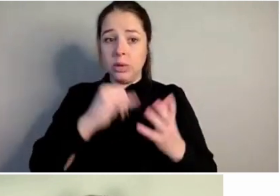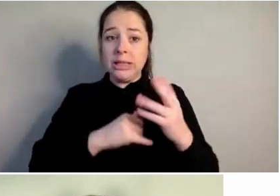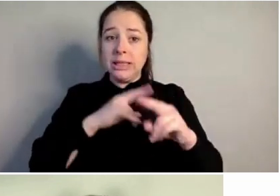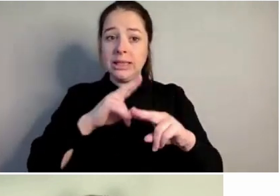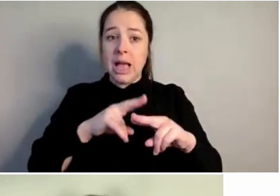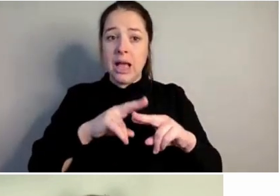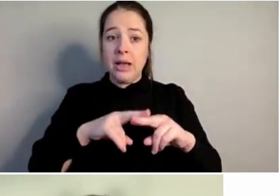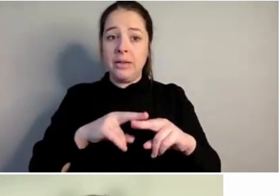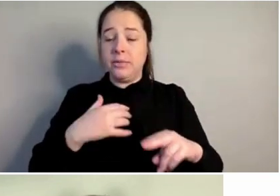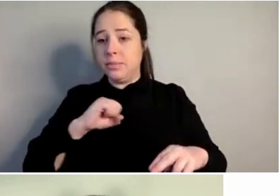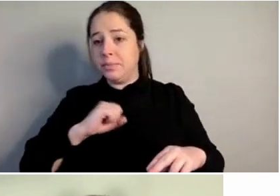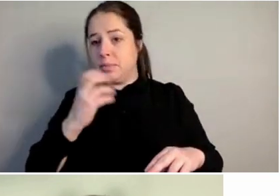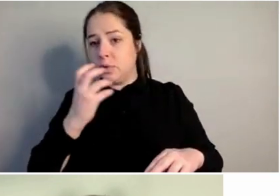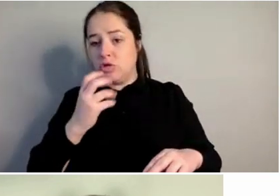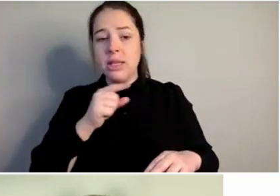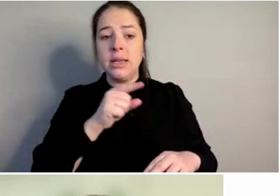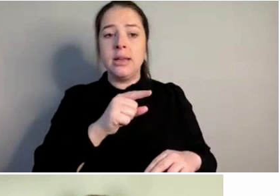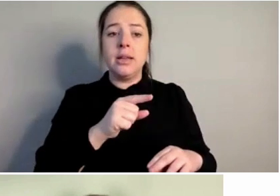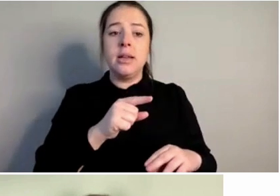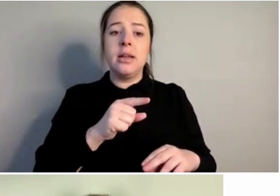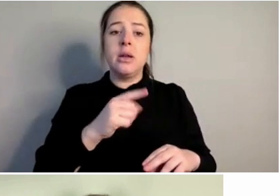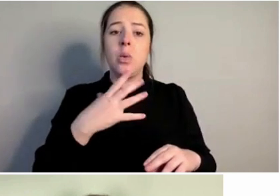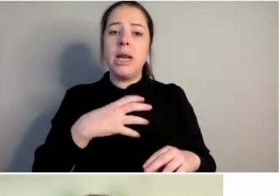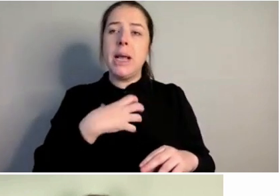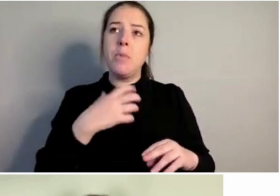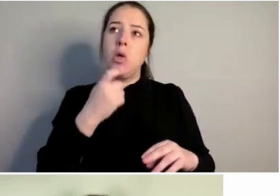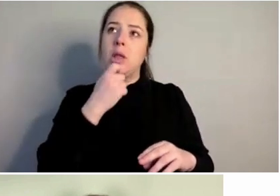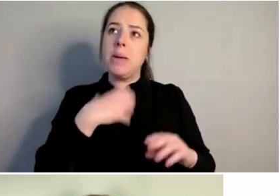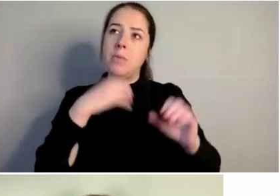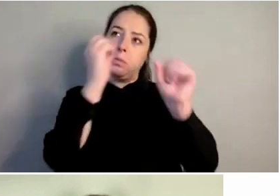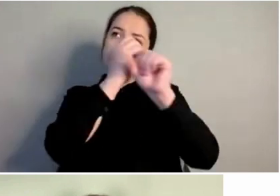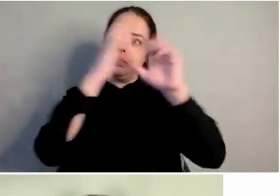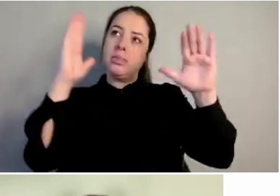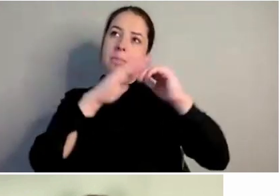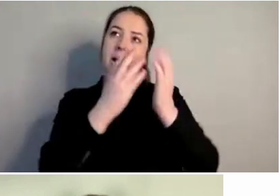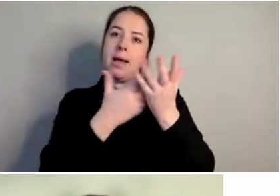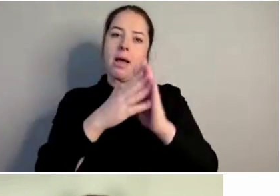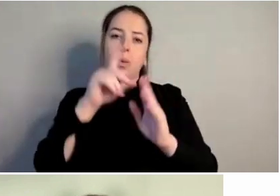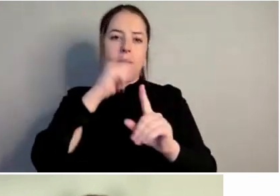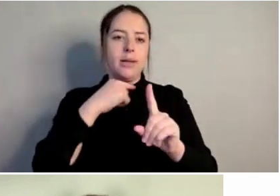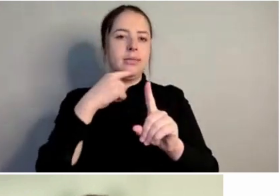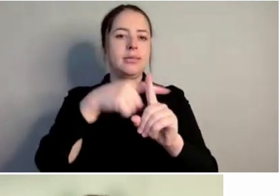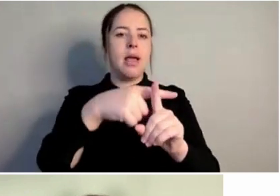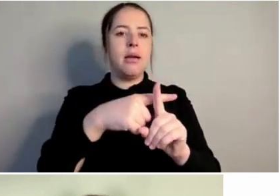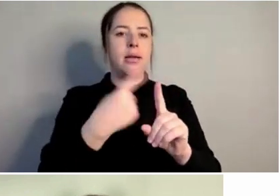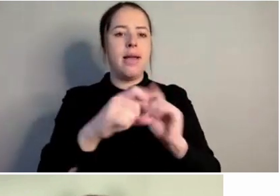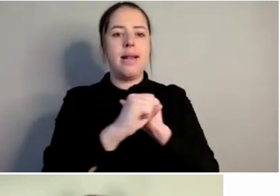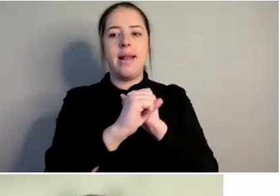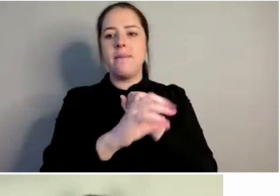Excuse me. Be a bit more imaginative in how we can target and advertise opportunities